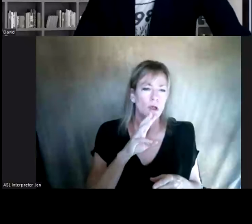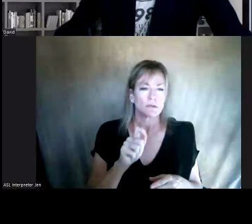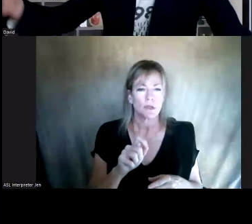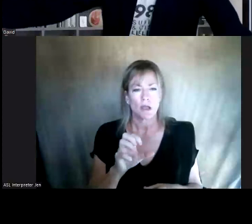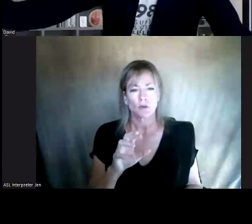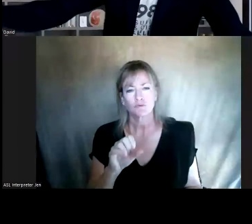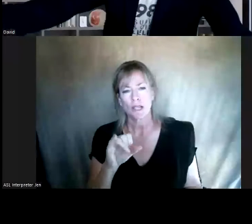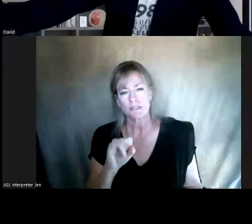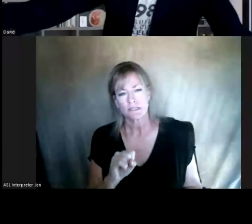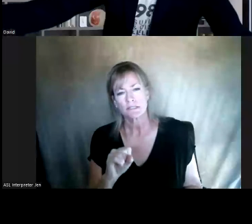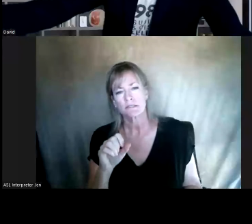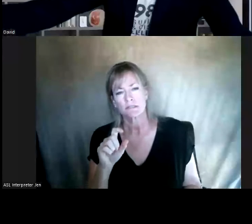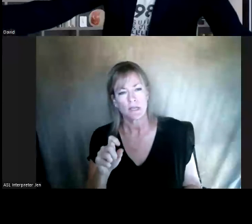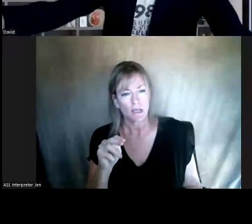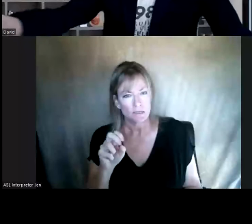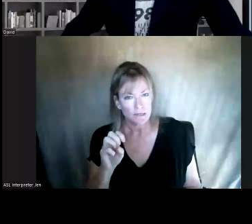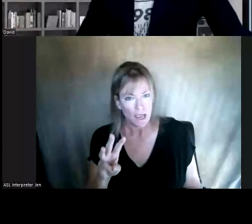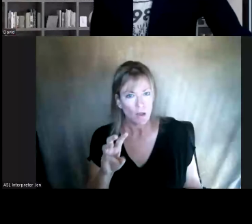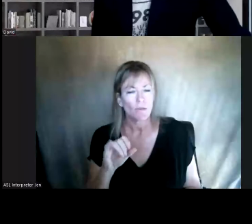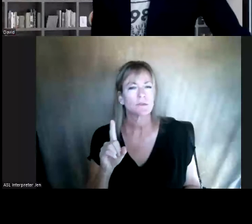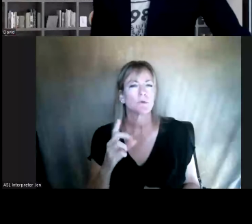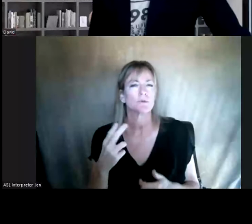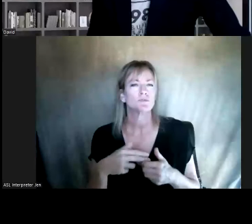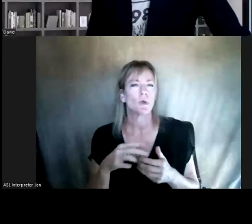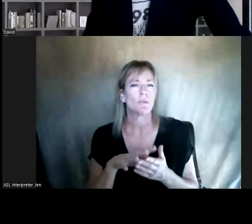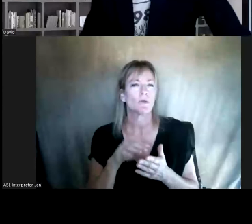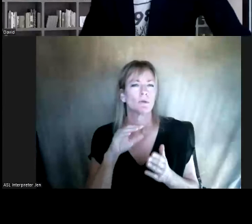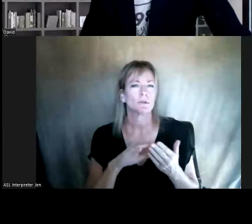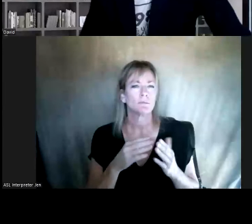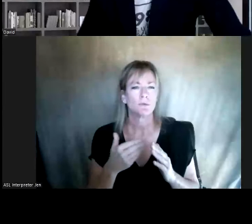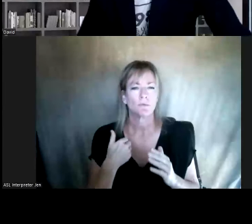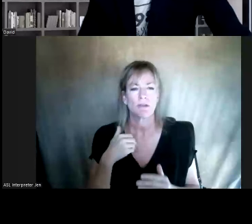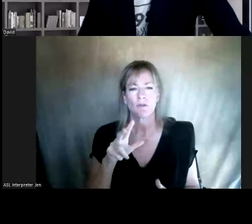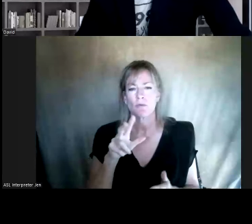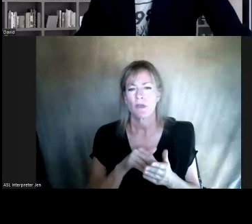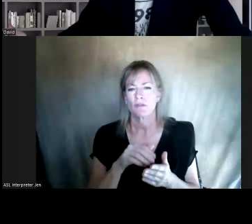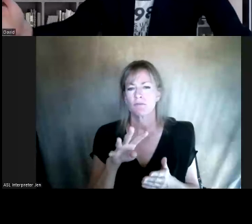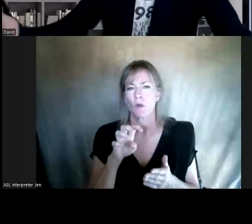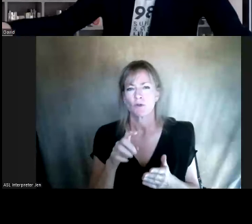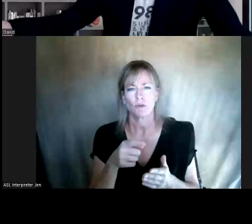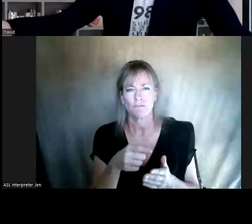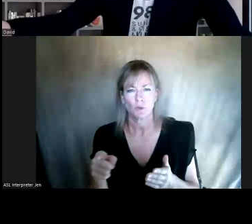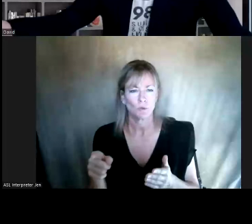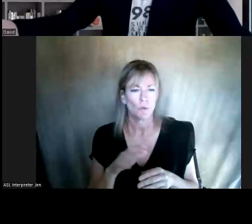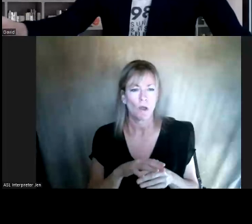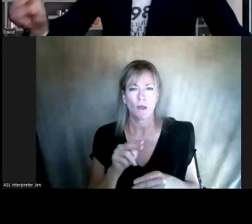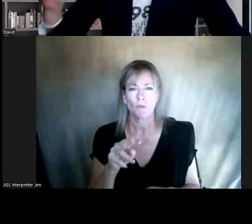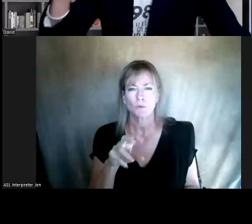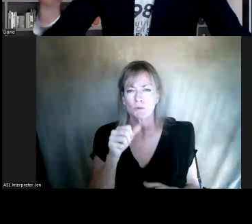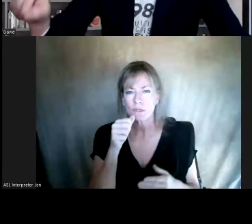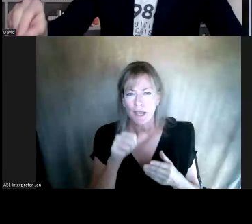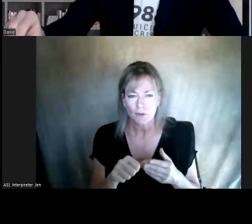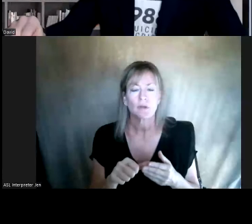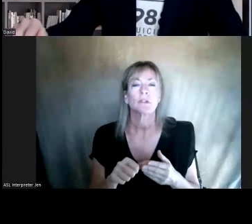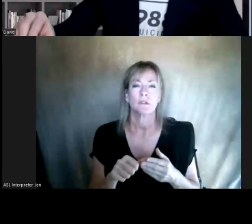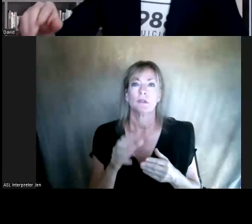THAT IS WHERE YOU GET THE NEWS LETTERS AND THE WEEKLY REMINDERS